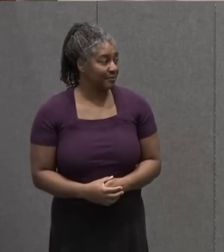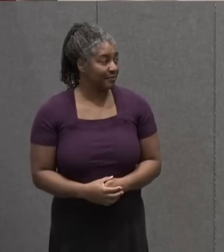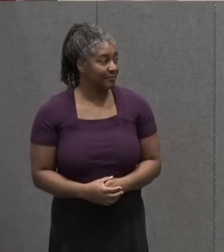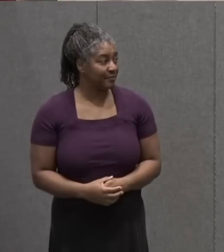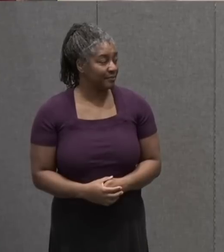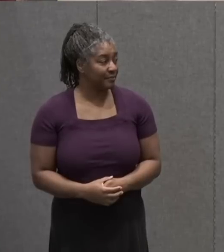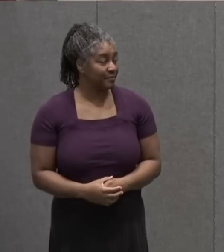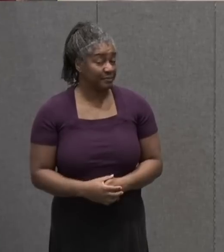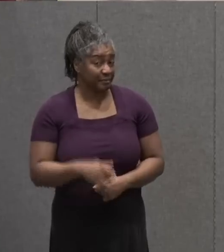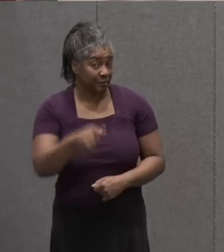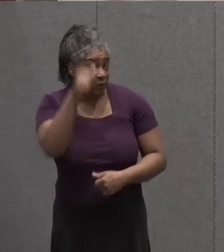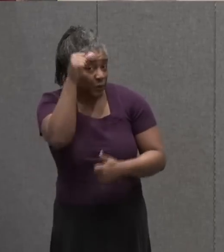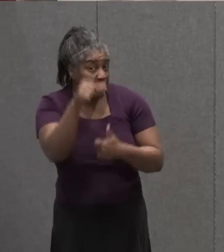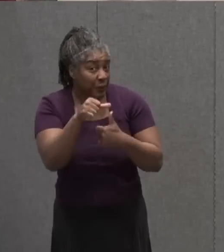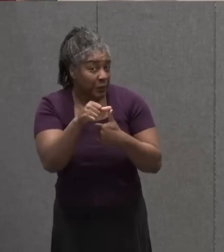Do you remember what this letter is?